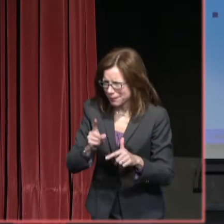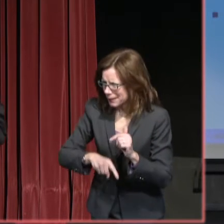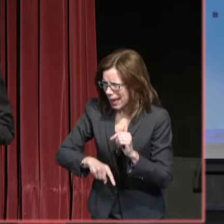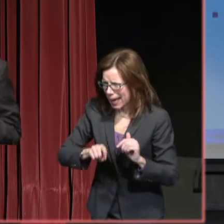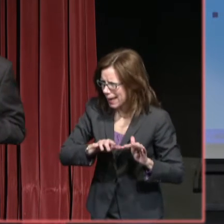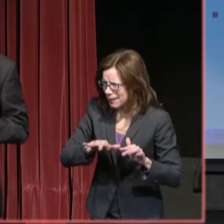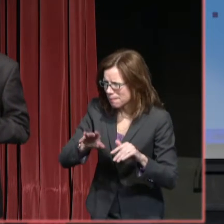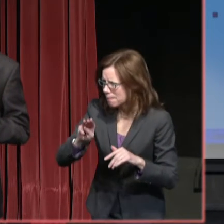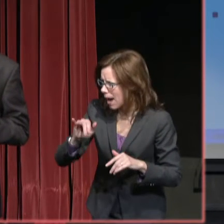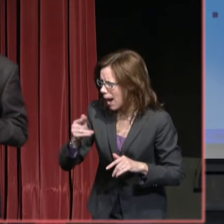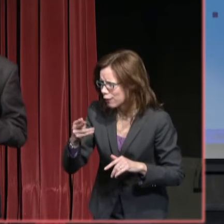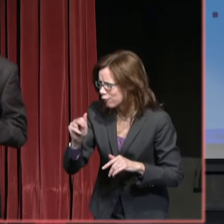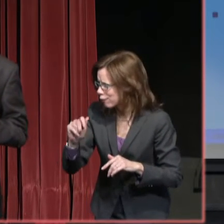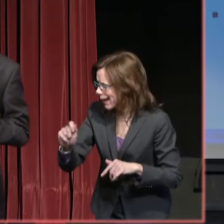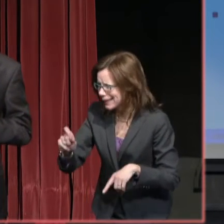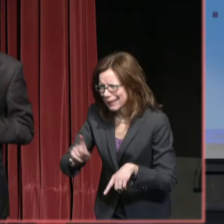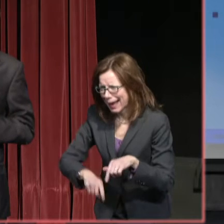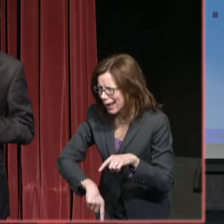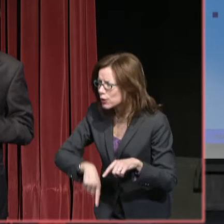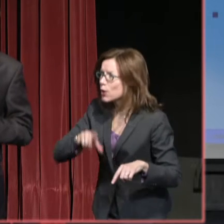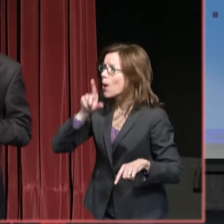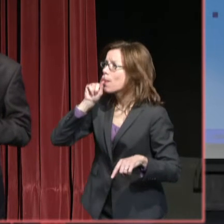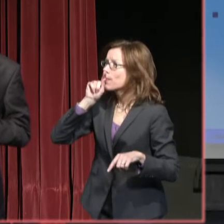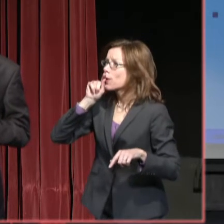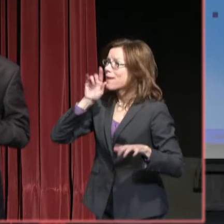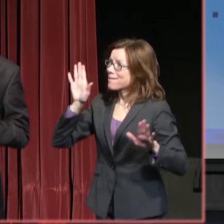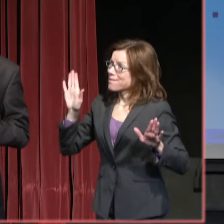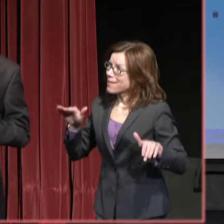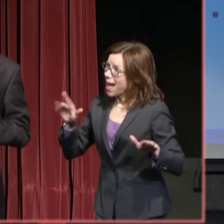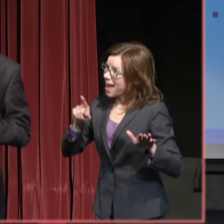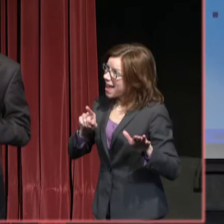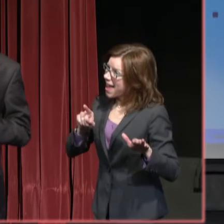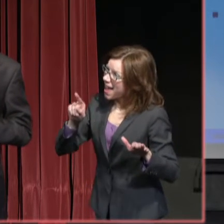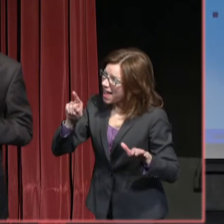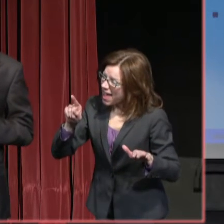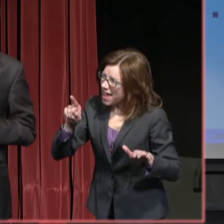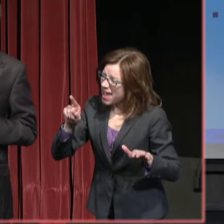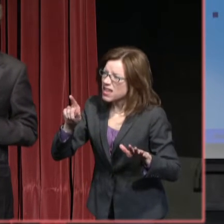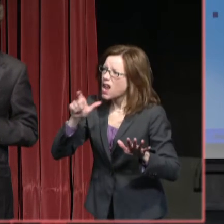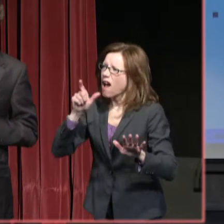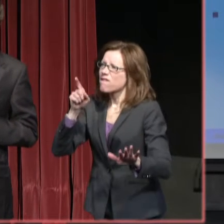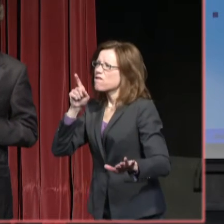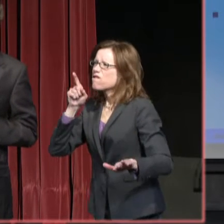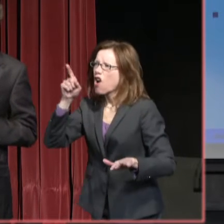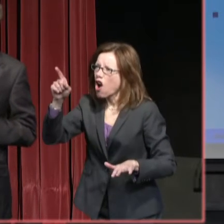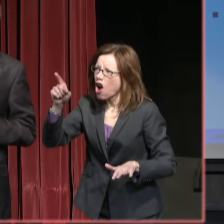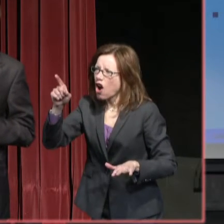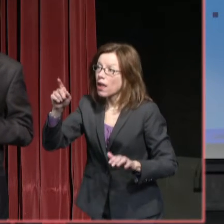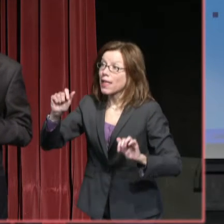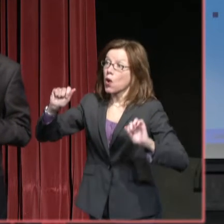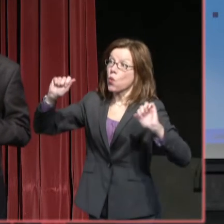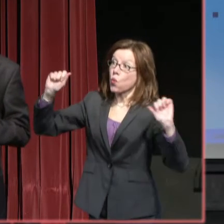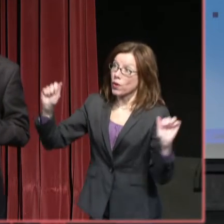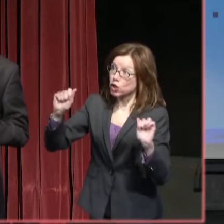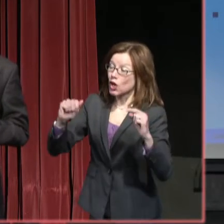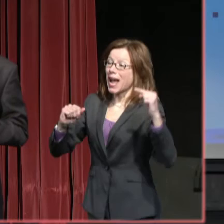so what's happening is the birds are coming back in the summer and they're not flying as far south anymore, they're going to a different place,